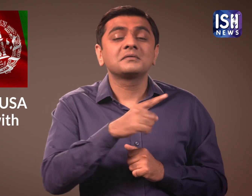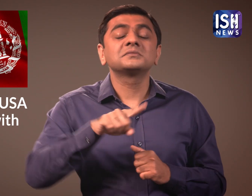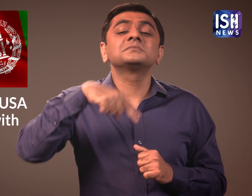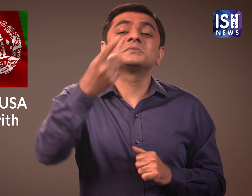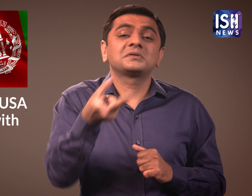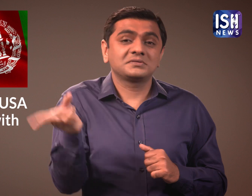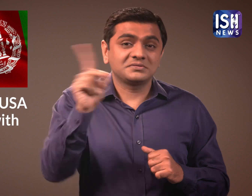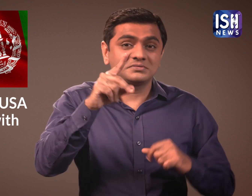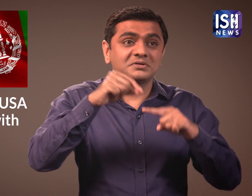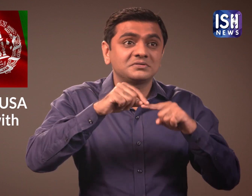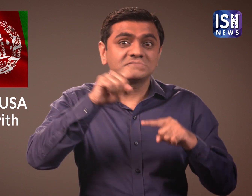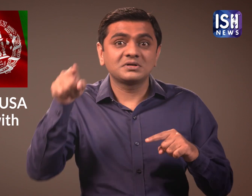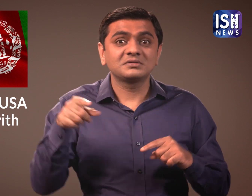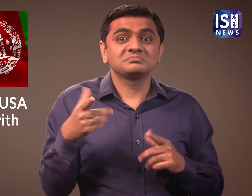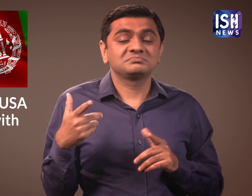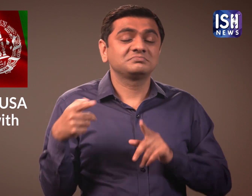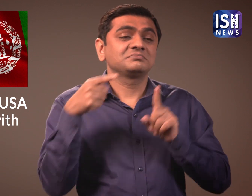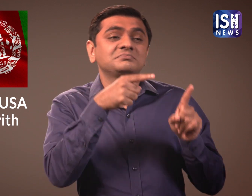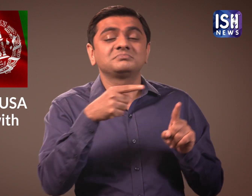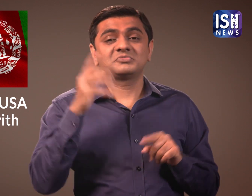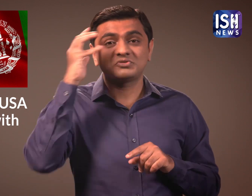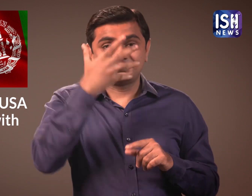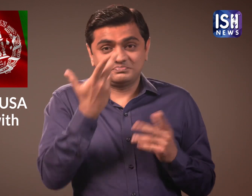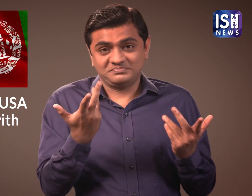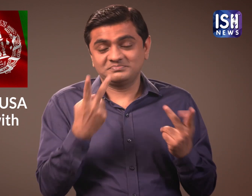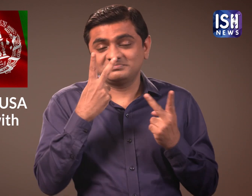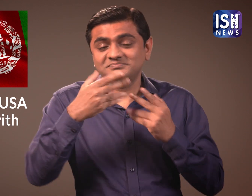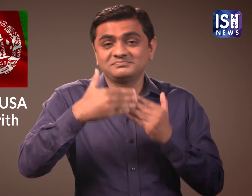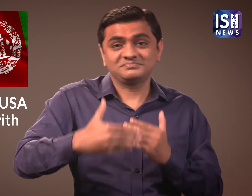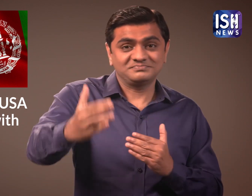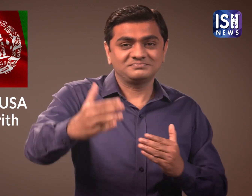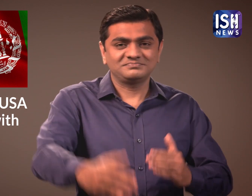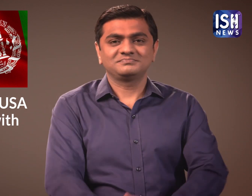Now let's see if Trump get relected.